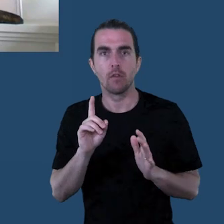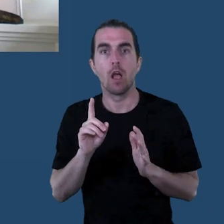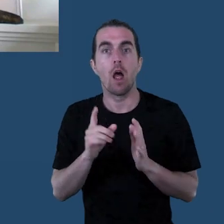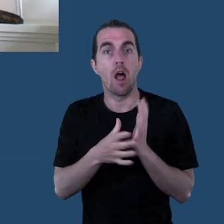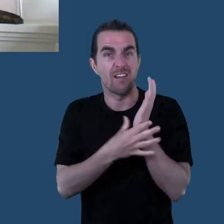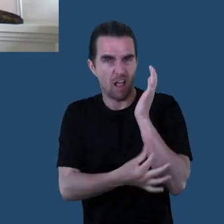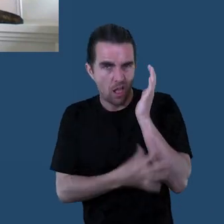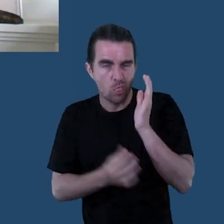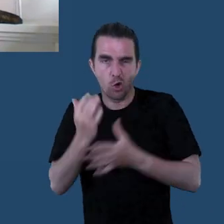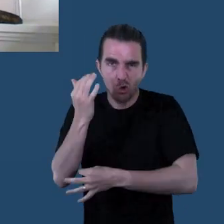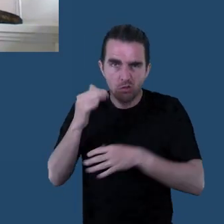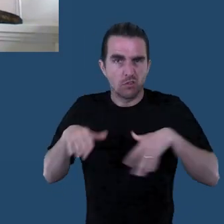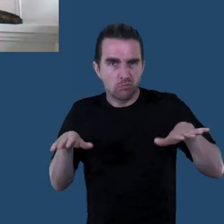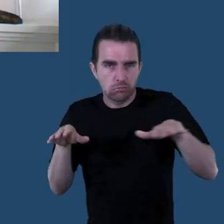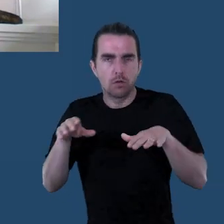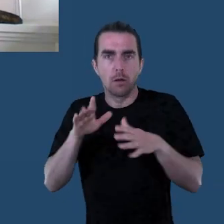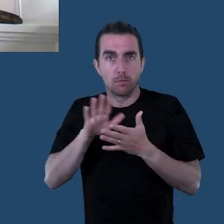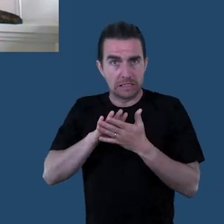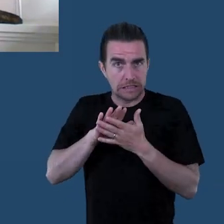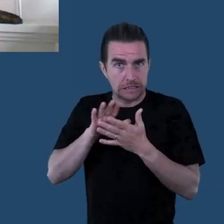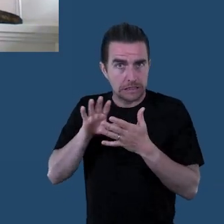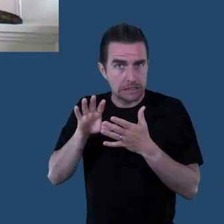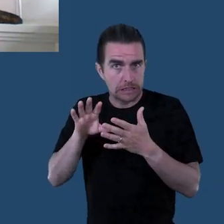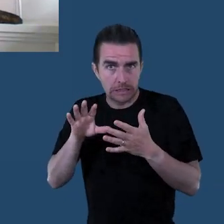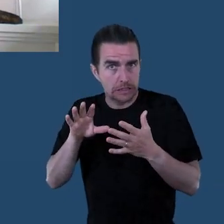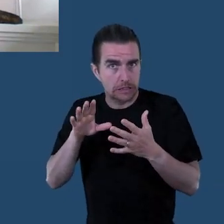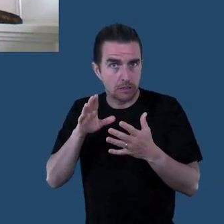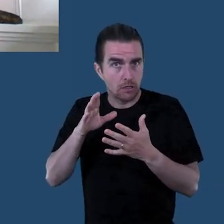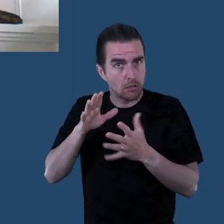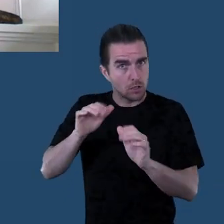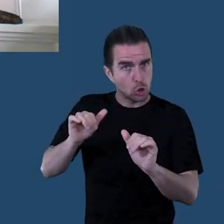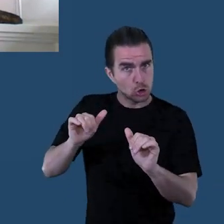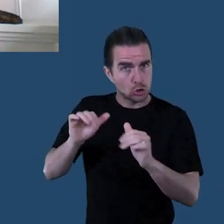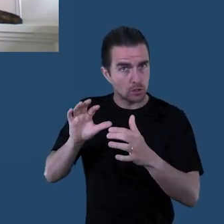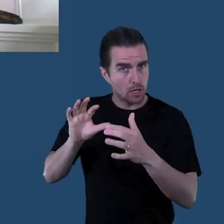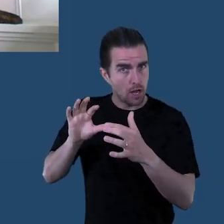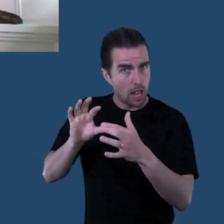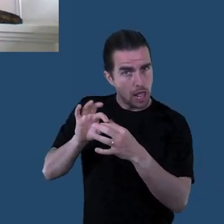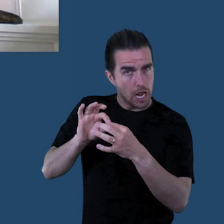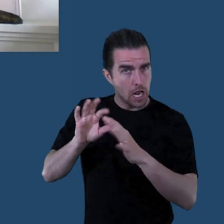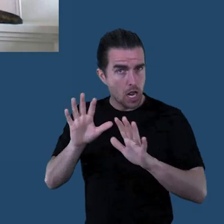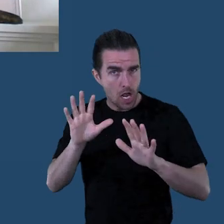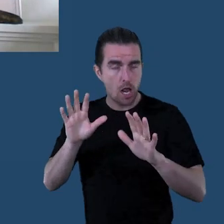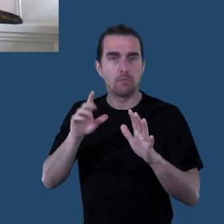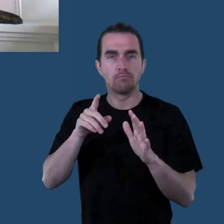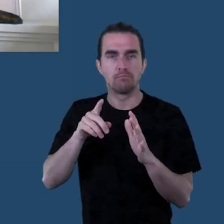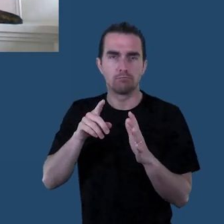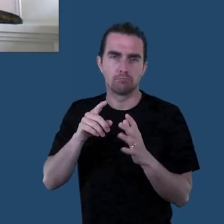shows that they're quite closely related. Okay, so they're definitely related. And they're incredible, pterosaurs, aren't they?